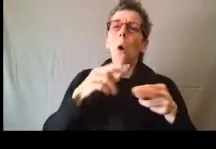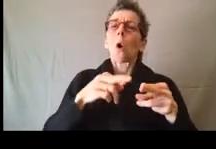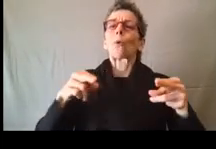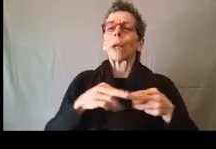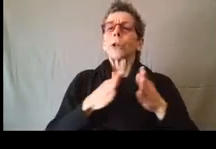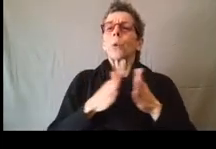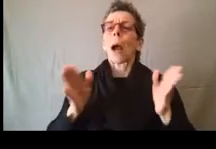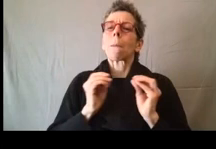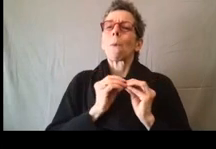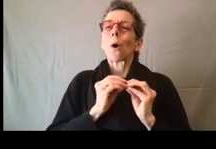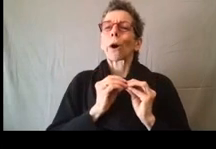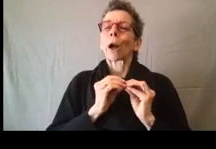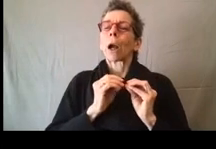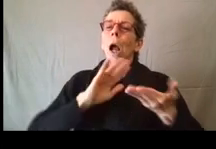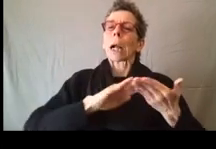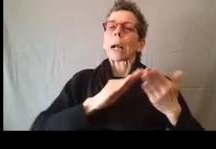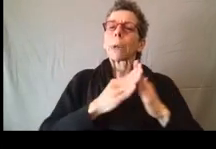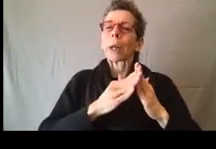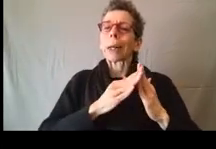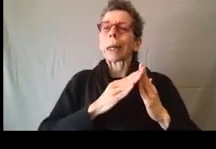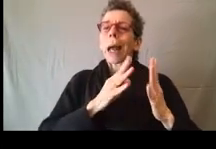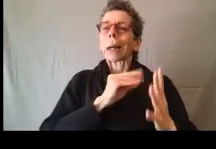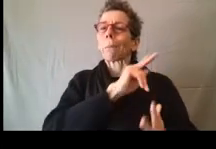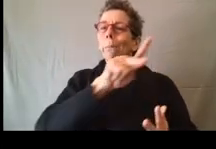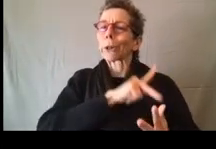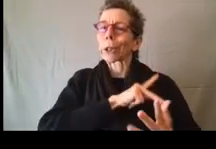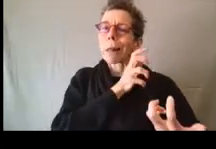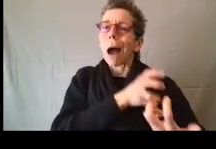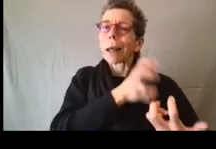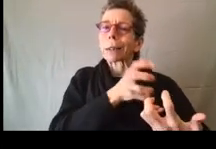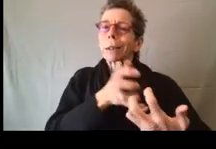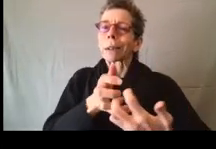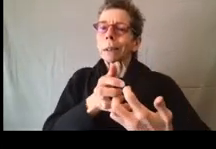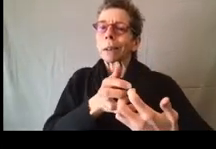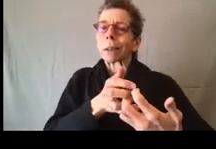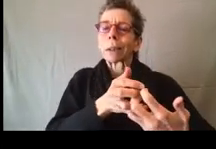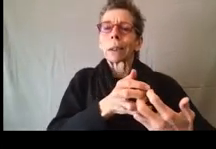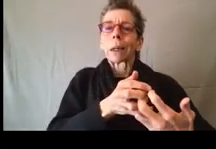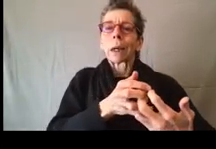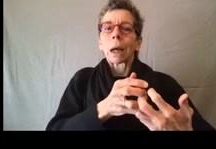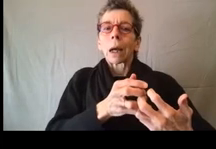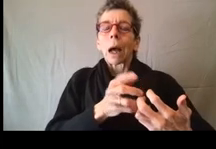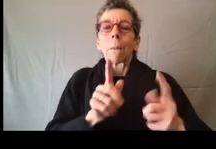and community to their customers, but where there is a derth of information available